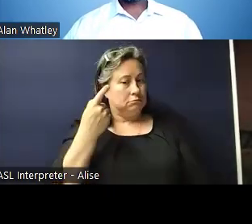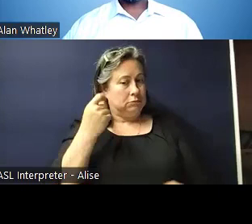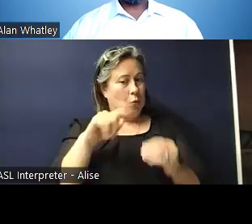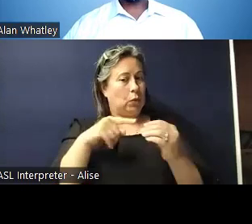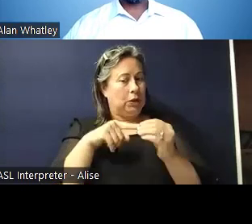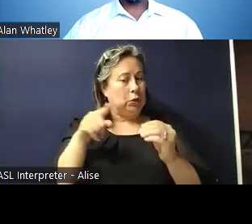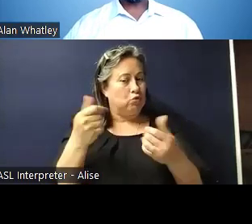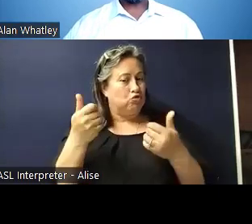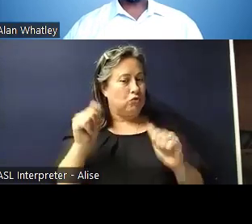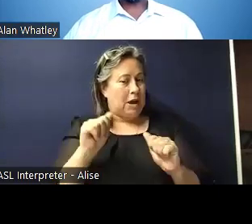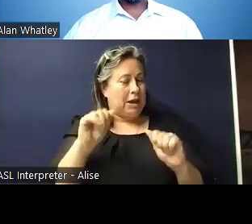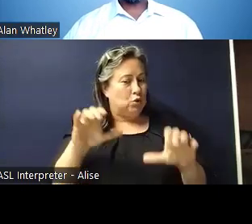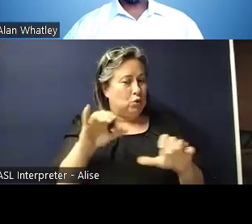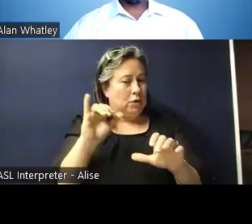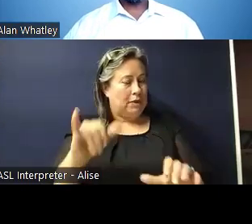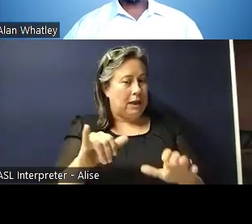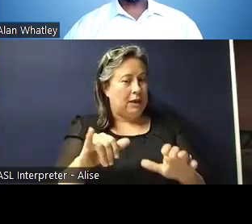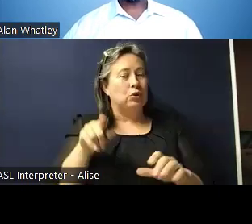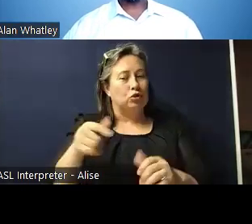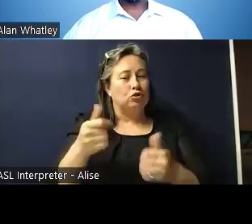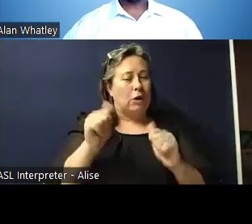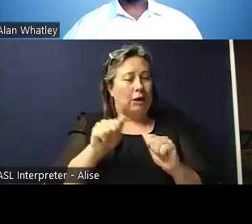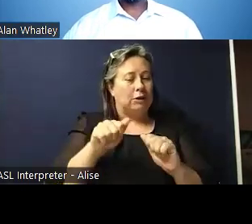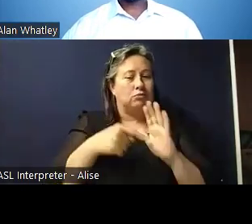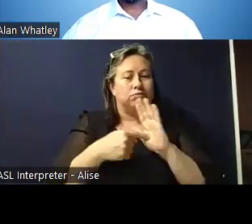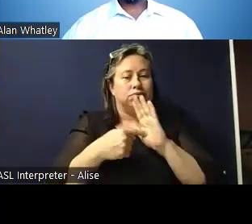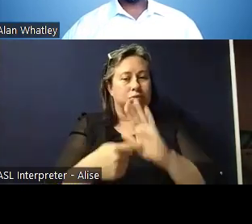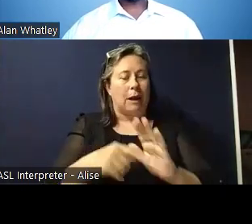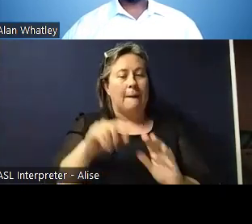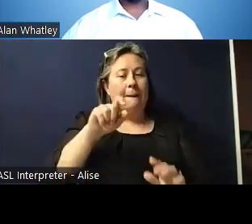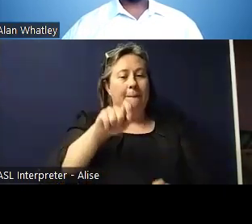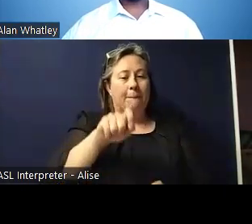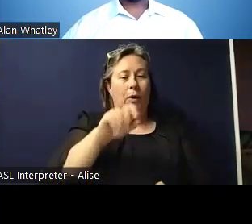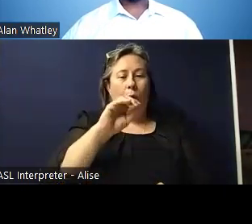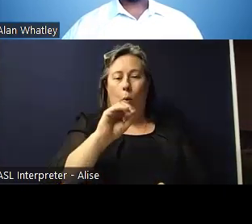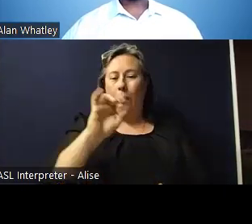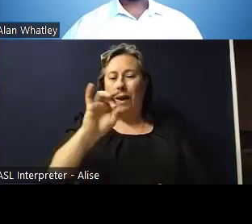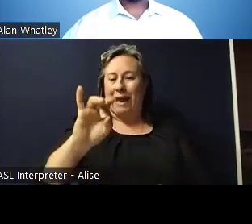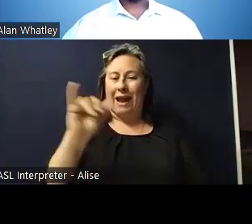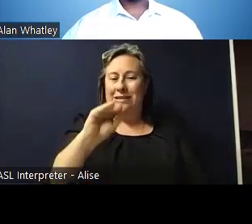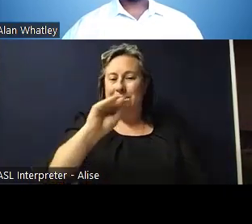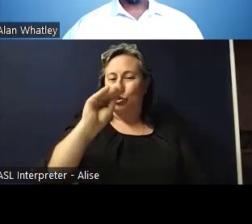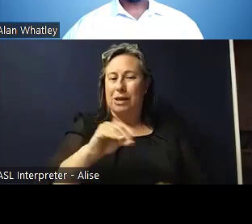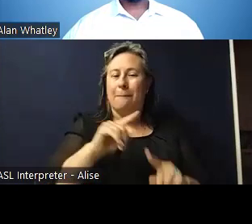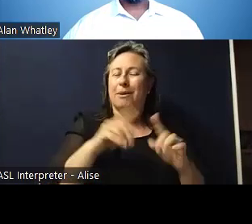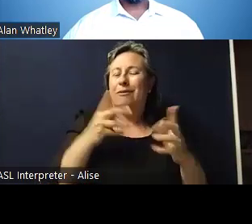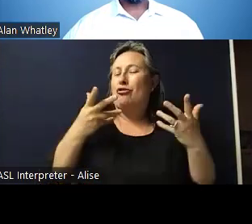You're trying to represent that 0.08 as a percentage, but since the percentage is already calculated into the FFR,